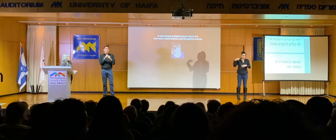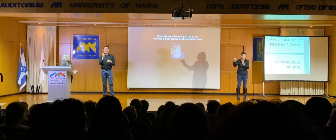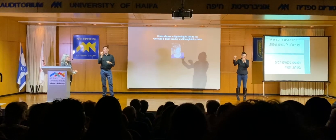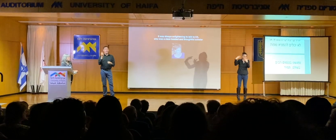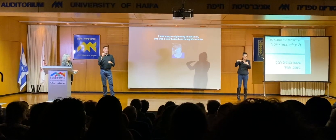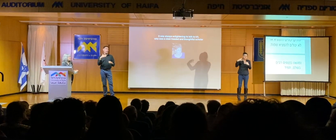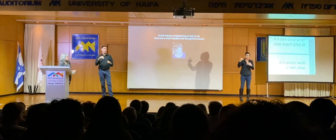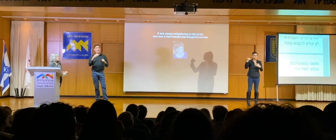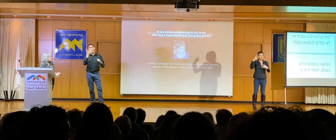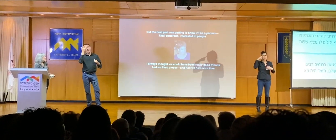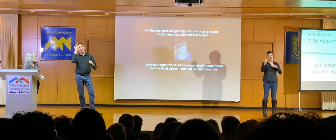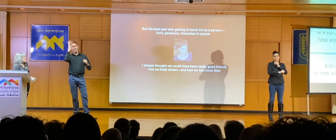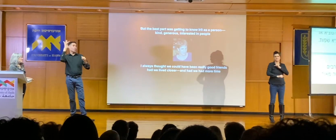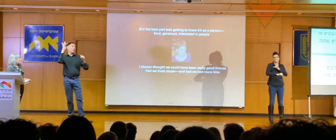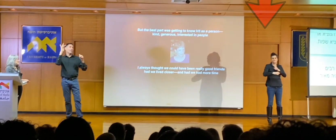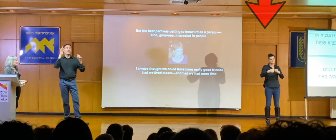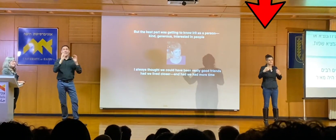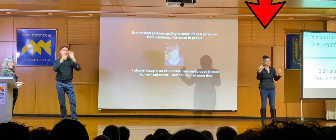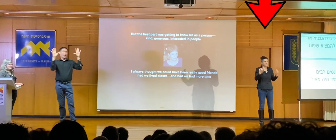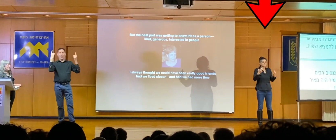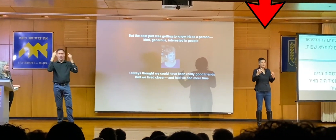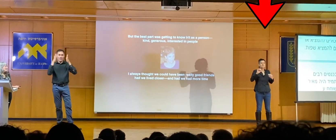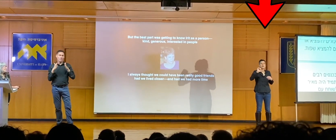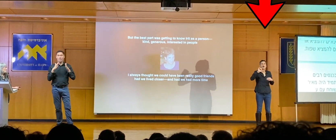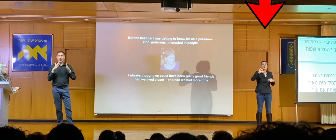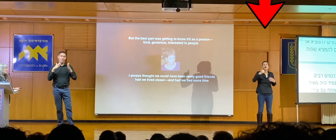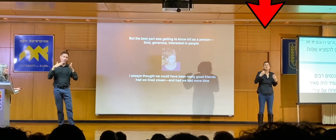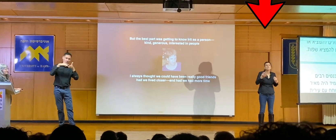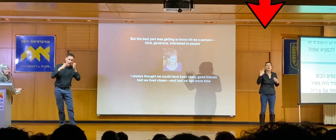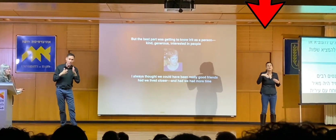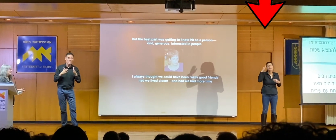He introduced me to Talya Shemer Etinger, who was one of the interpreters in this seminar.